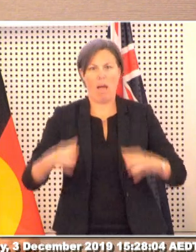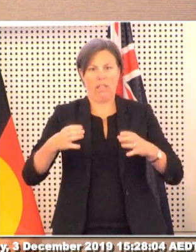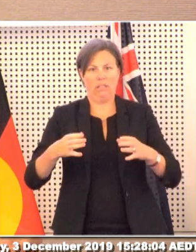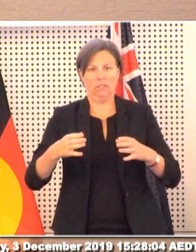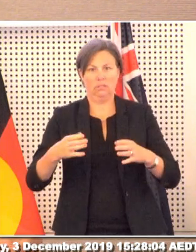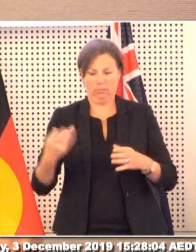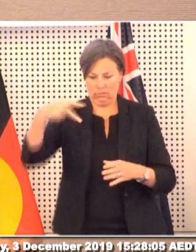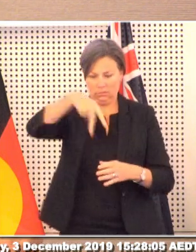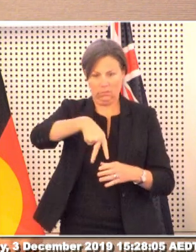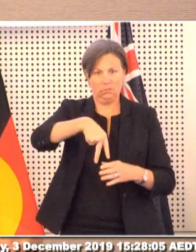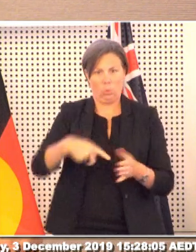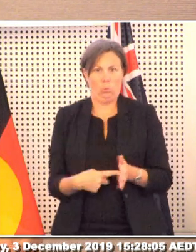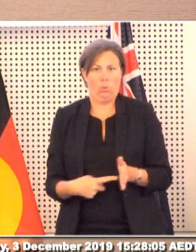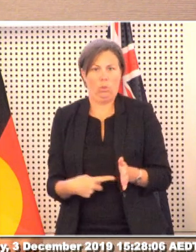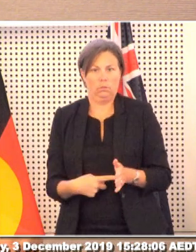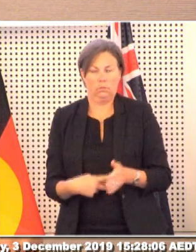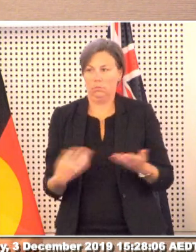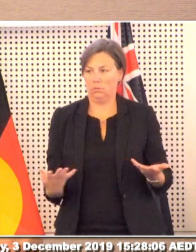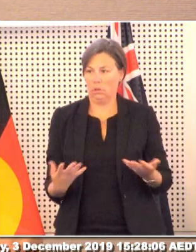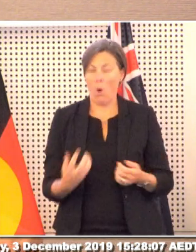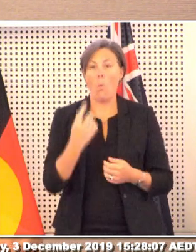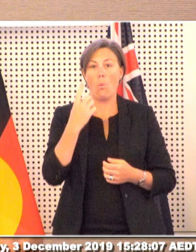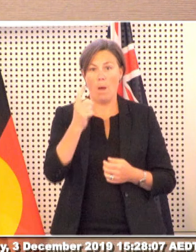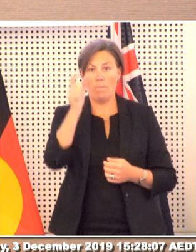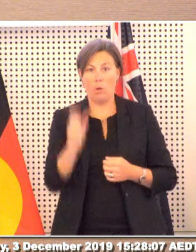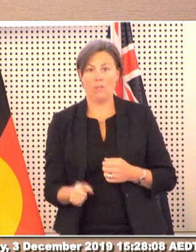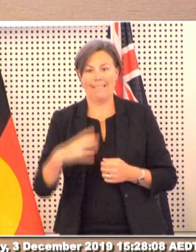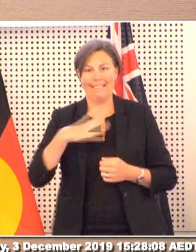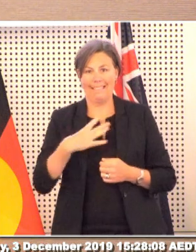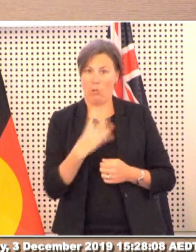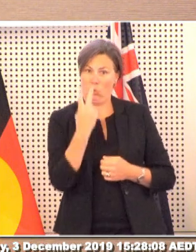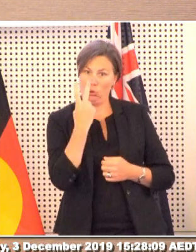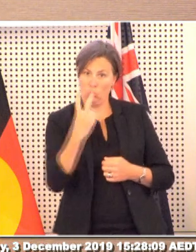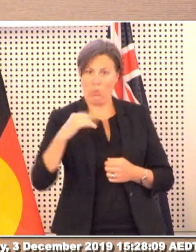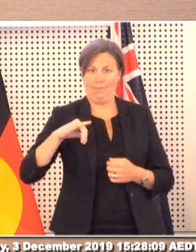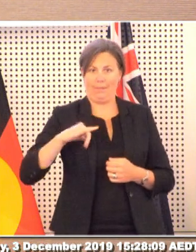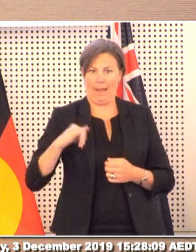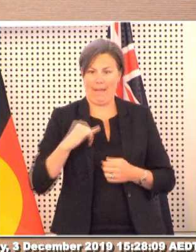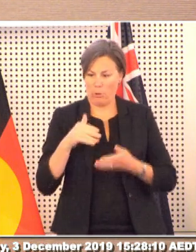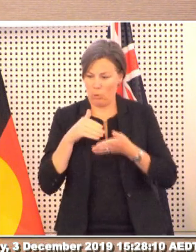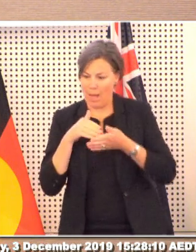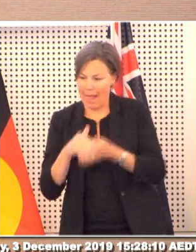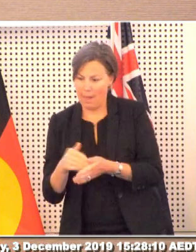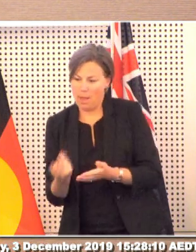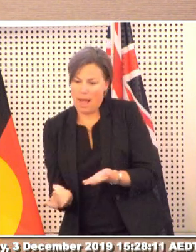A person needs two staff to get her out of bed at night. Because of the house staff roster is managed this must happen before 8 pm when